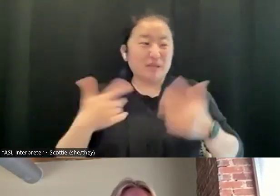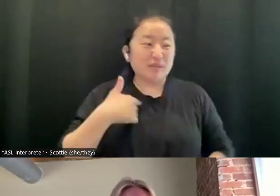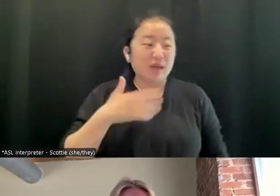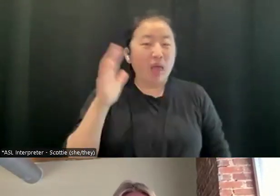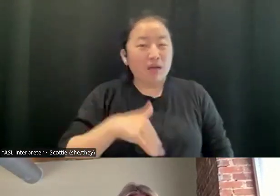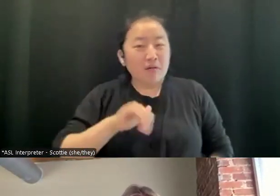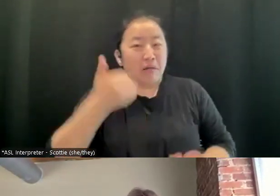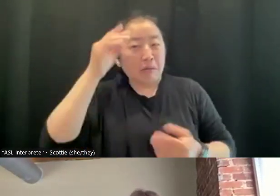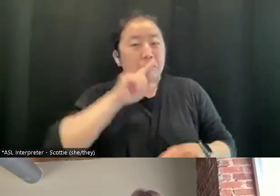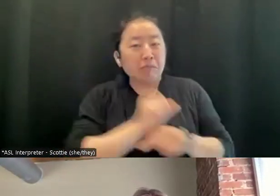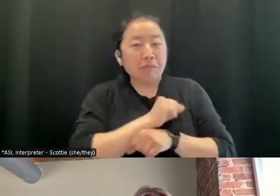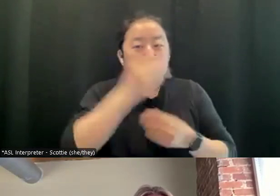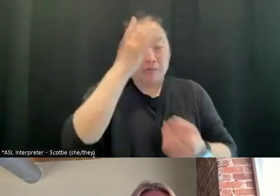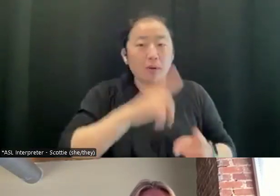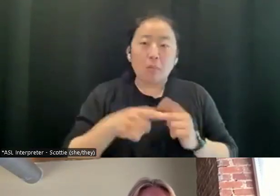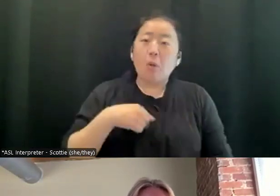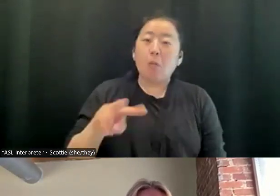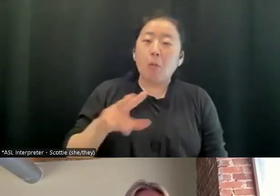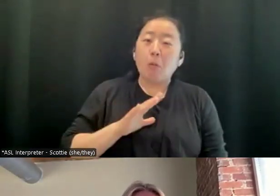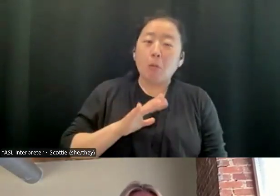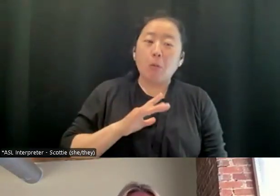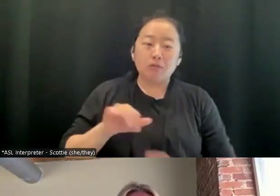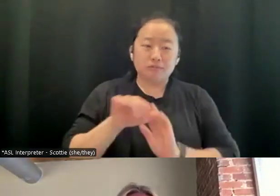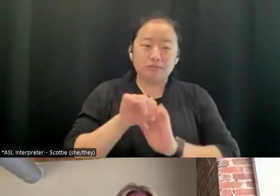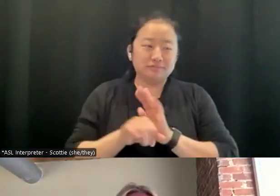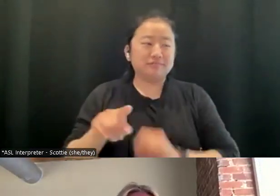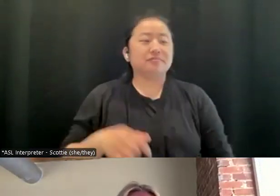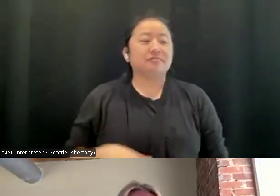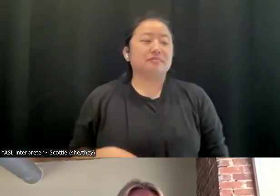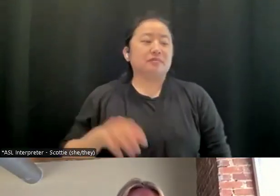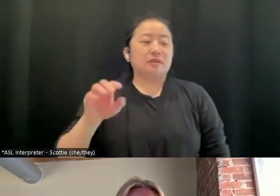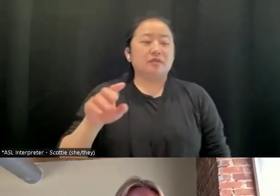So first we have Melinda Dolezal, program director from New York.